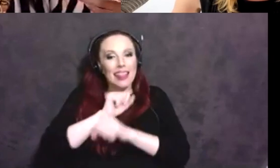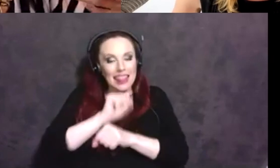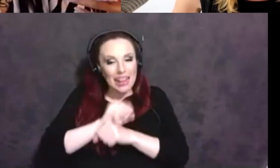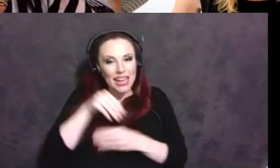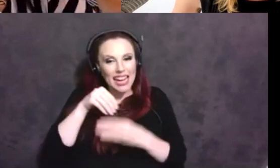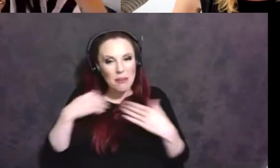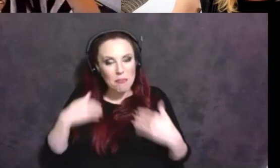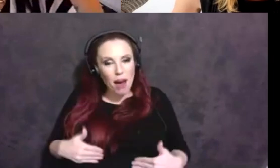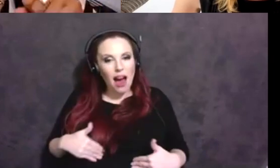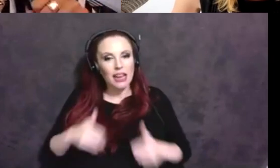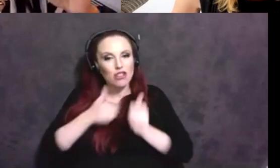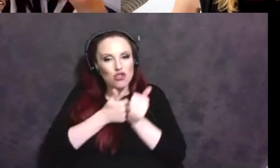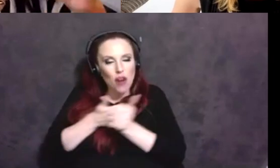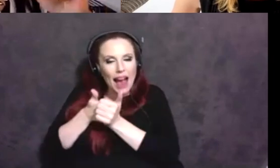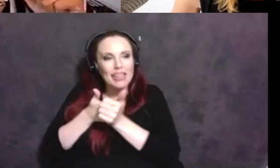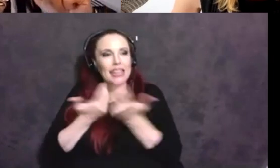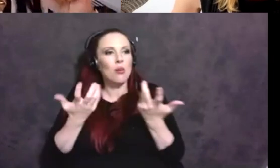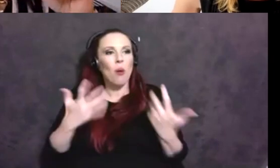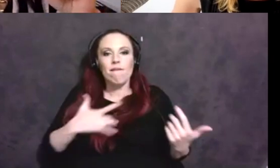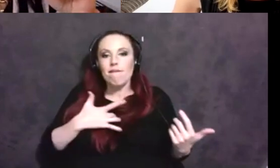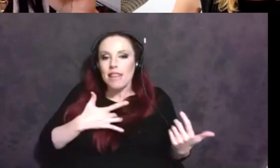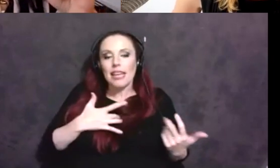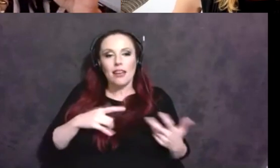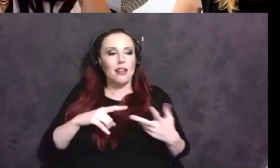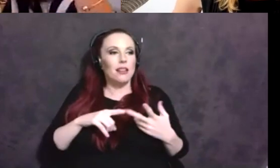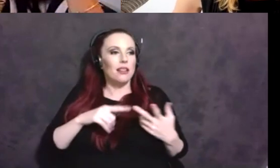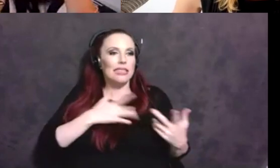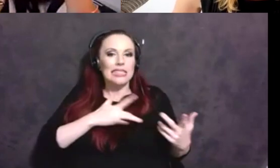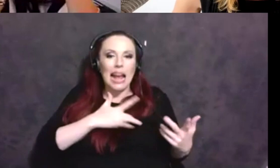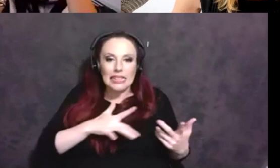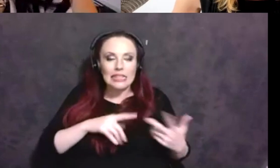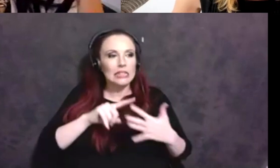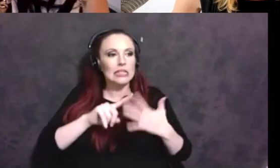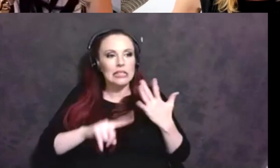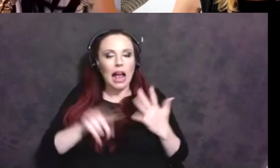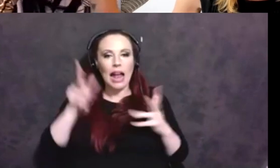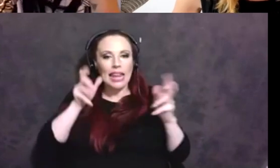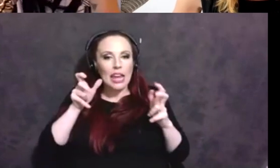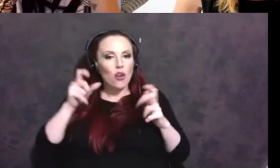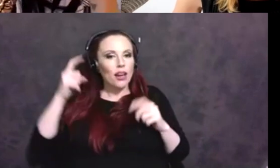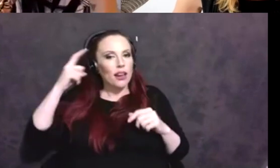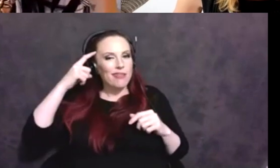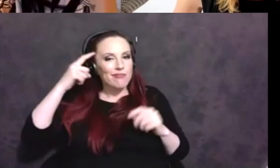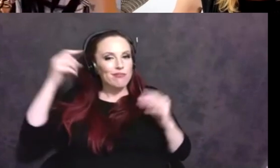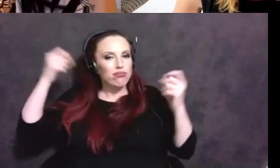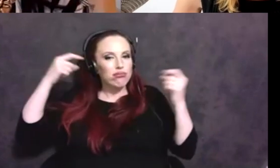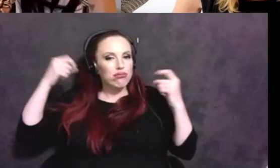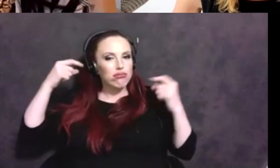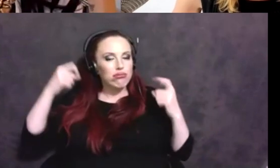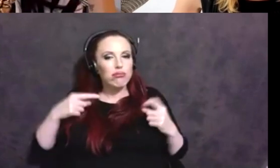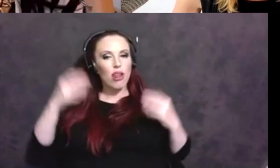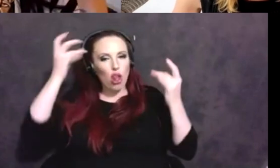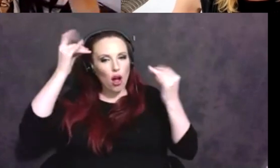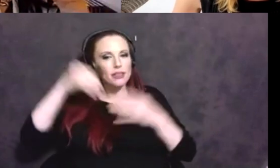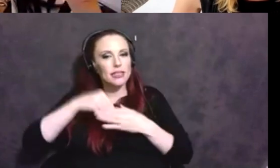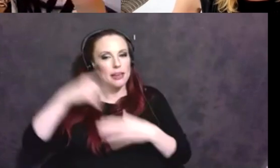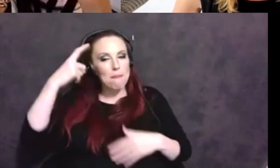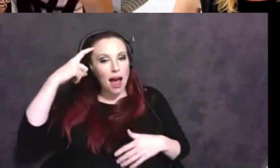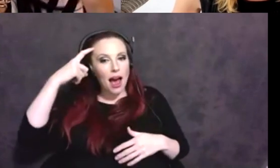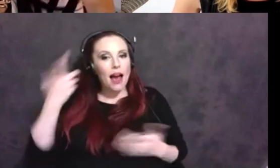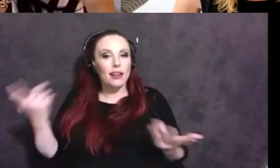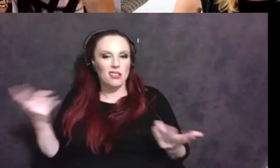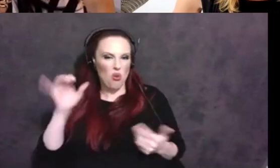thought criminal. When we are talking about being in your body, tracking and sensing,